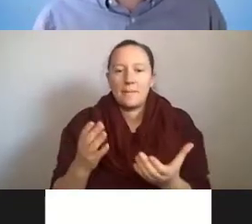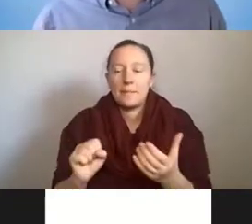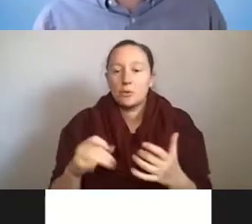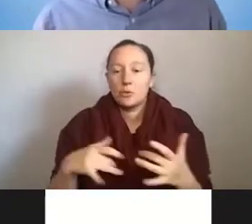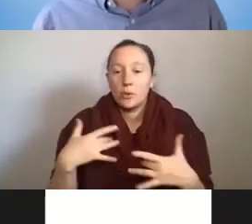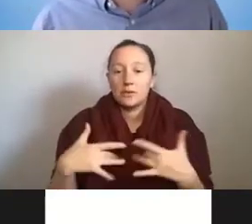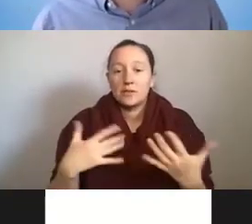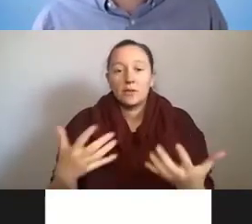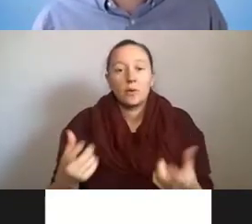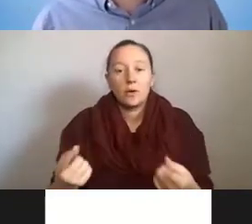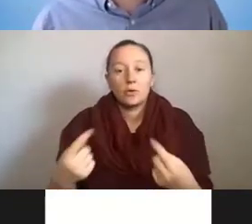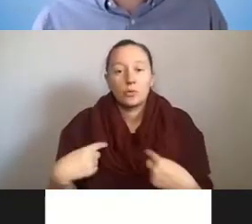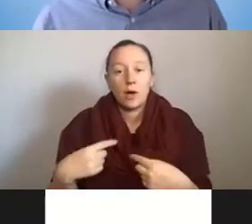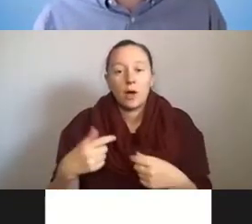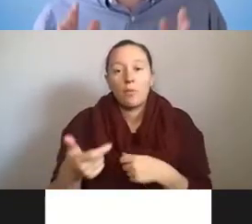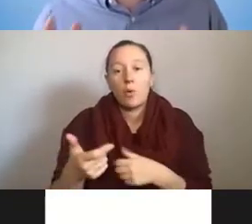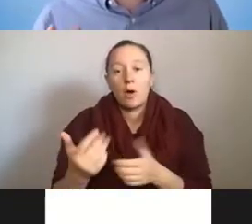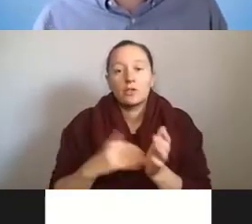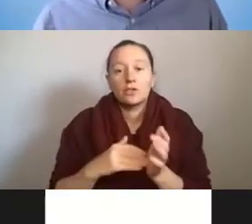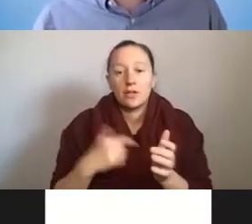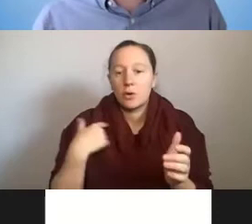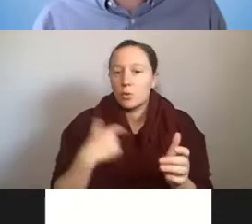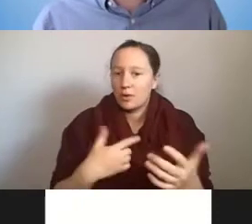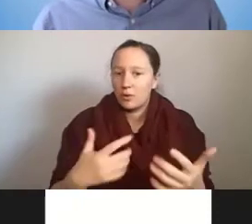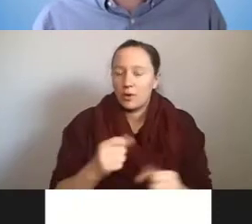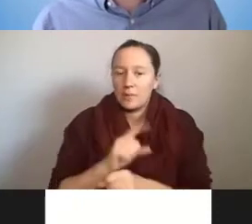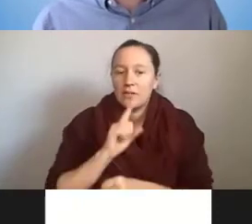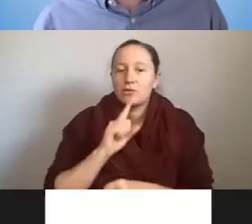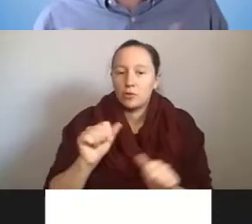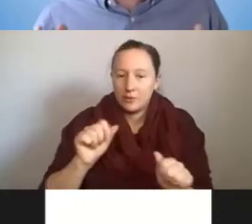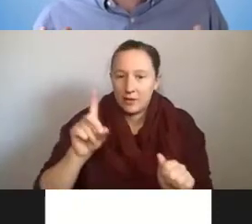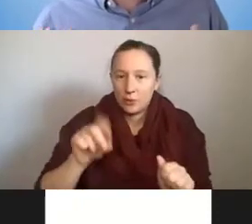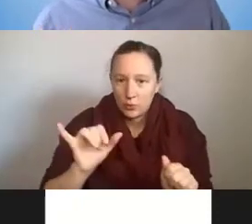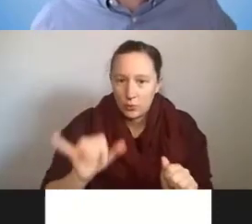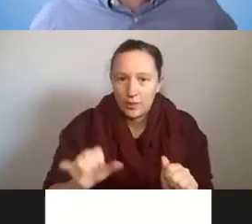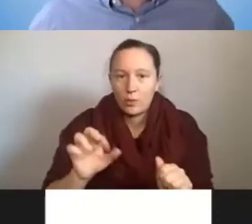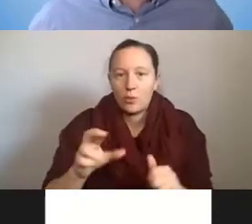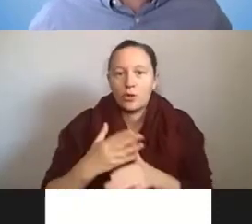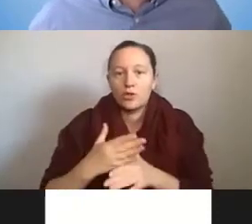and watch it again, so we want to make sure that you can do that or share it with your friends.